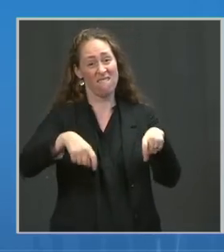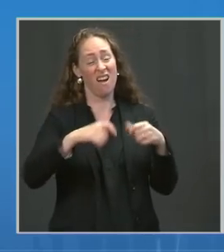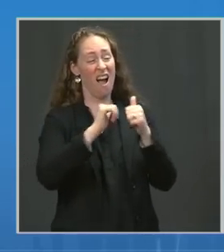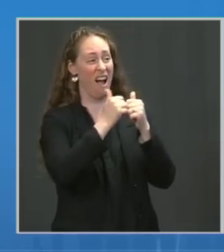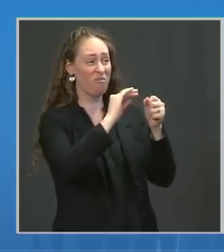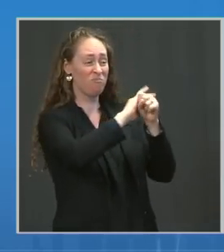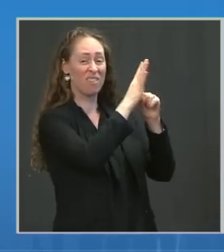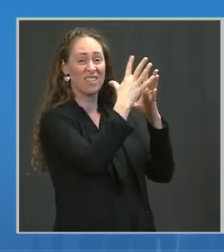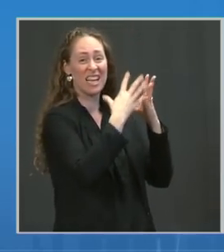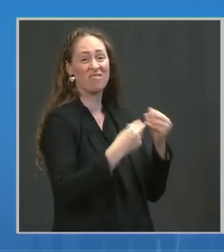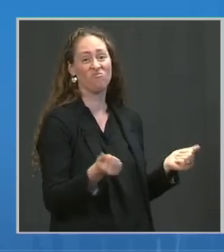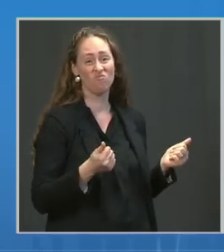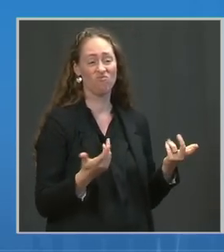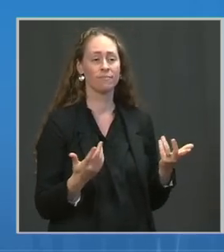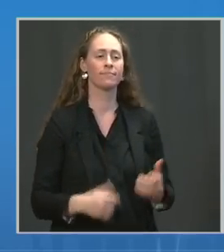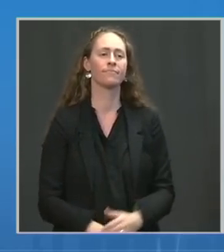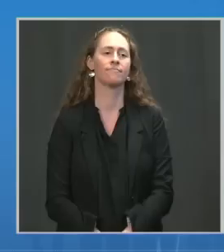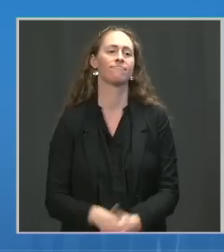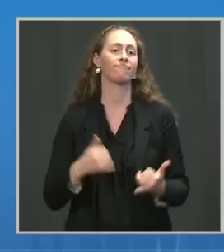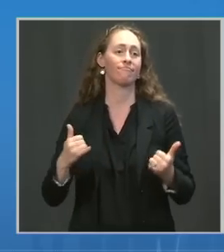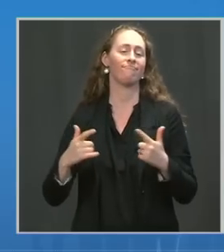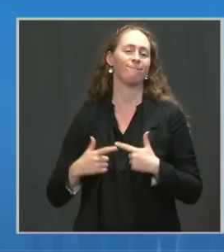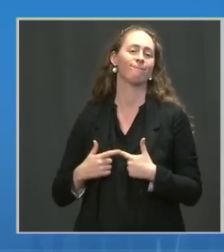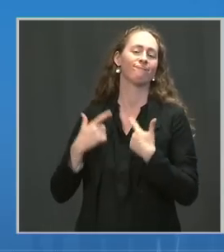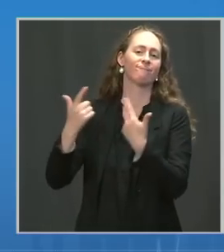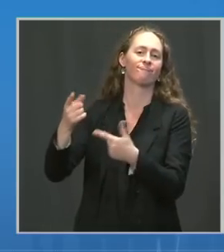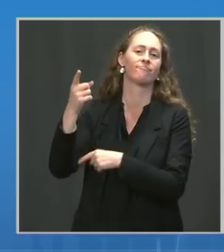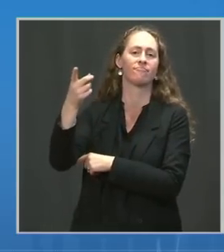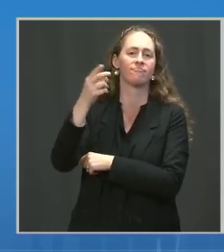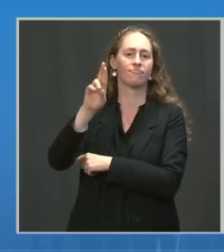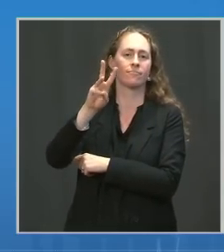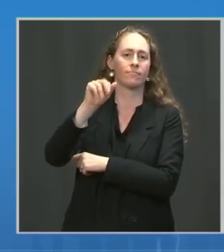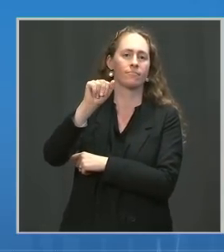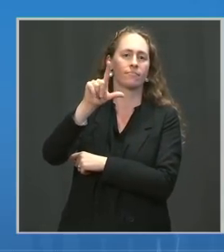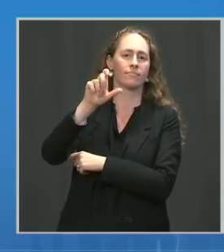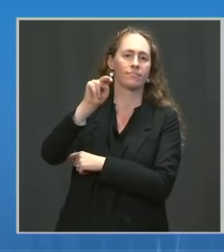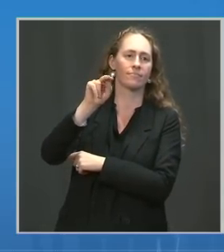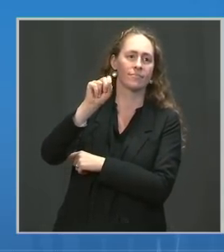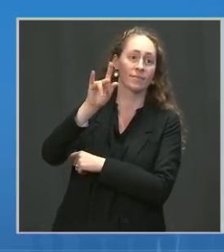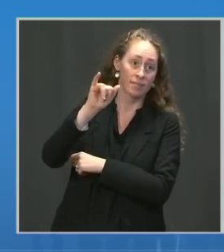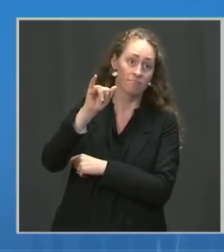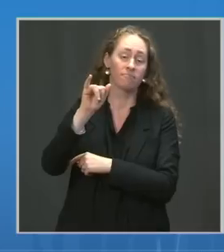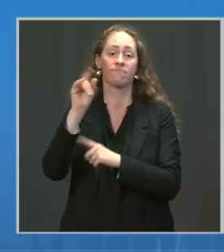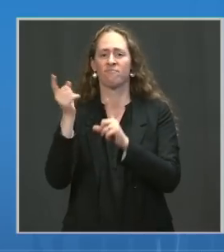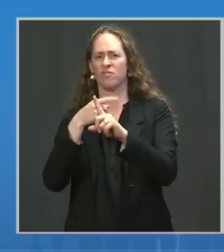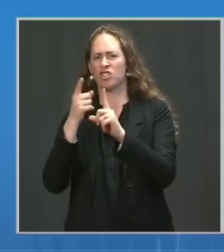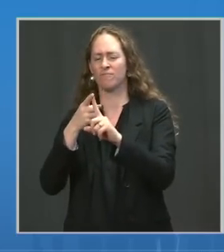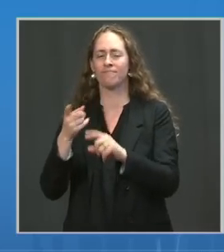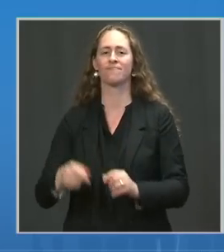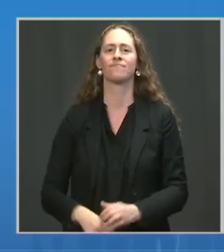With that, let me turn it over to Dr. Walensky and Dr. Fauci. Dr. Walensky first. Dr. Walensky: Good afternoon.